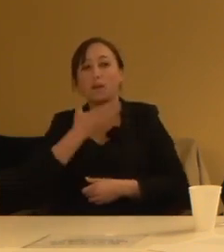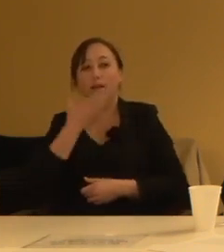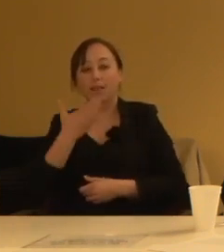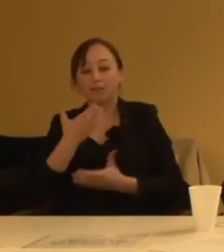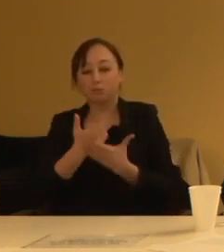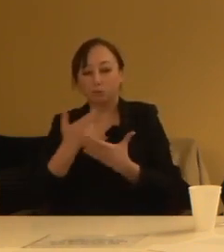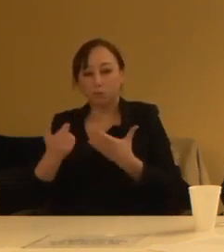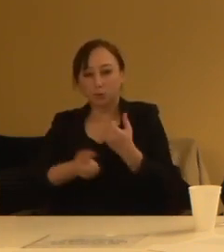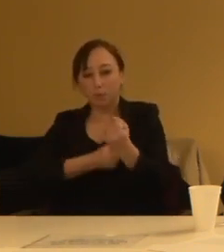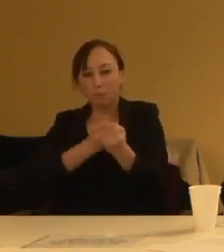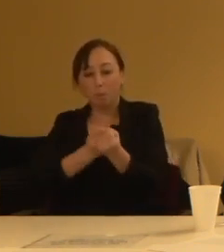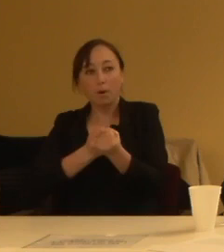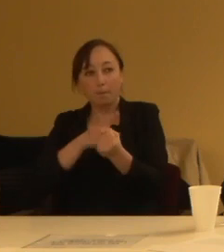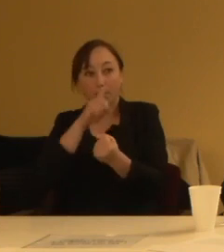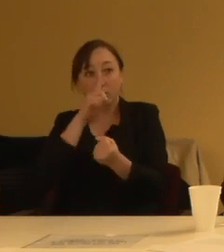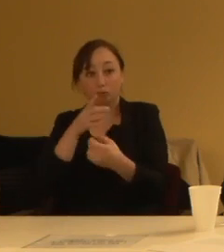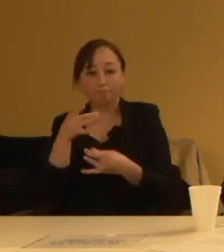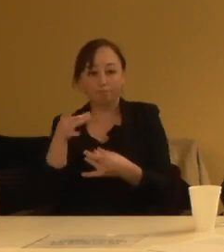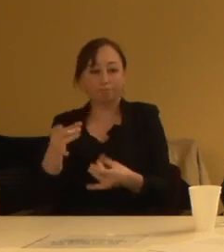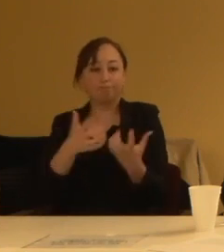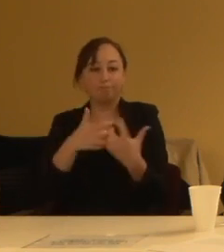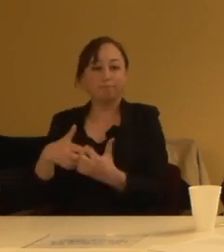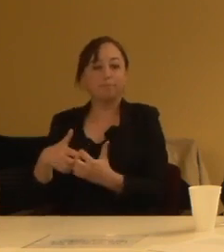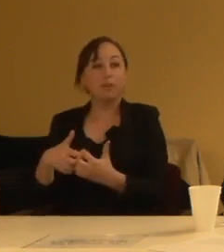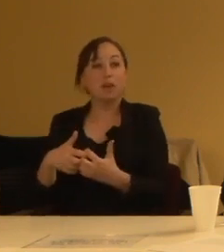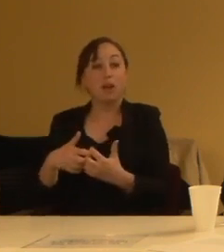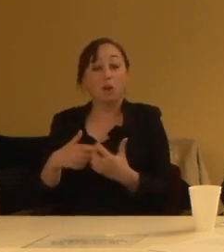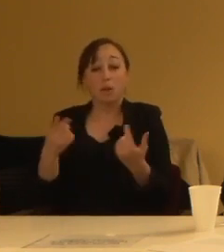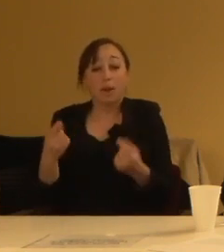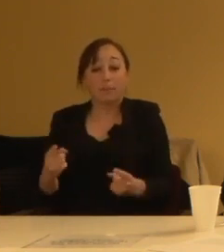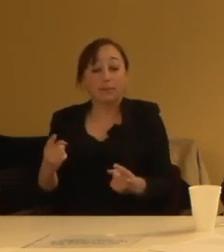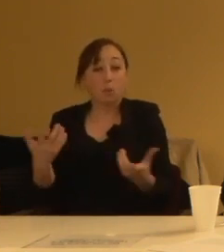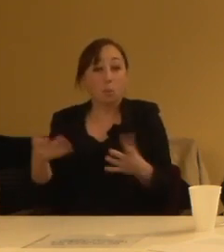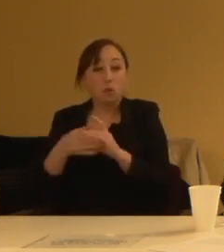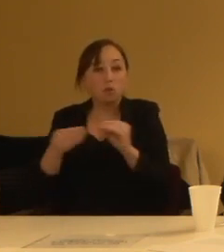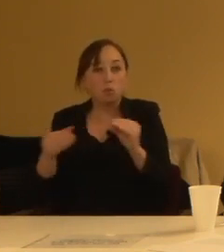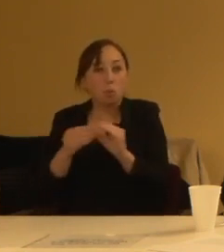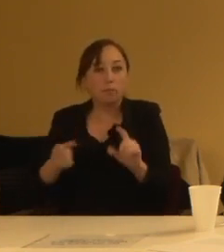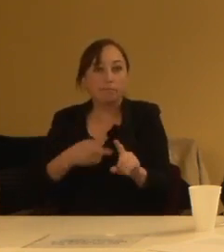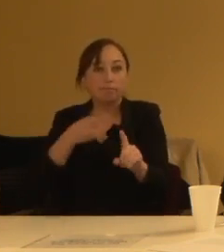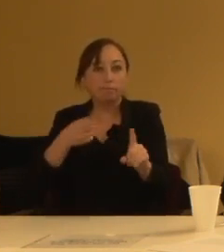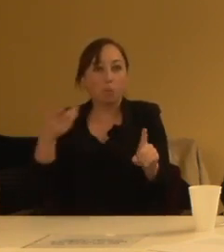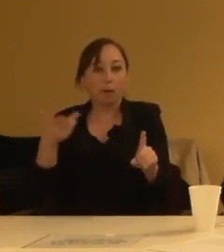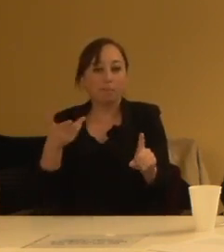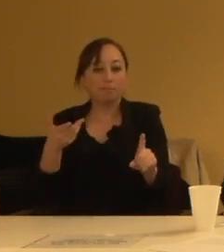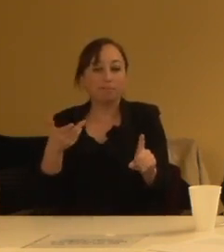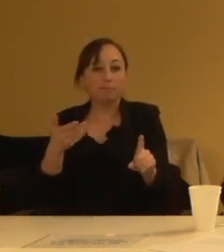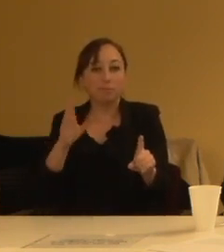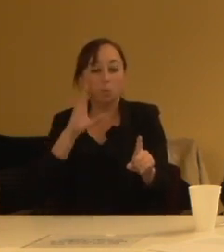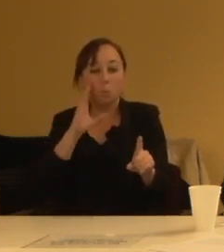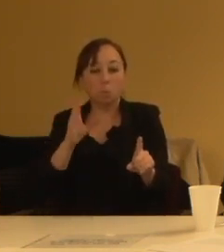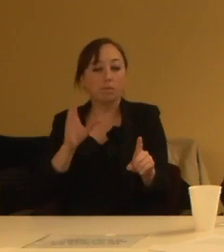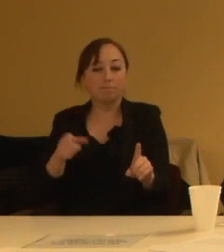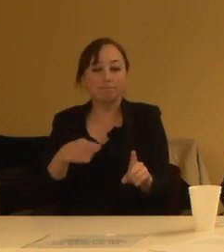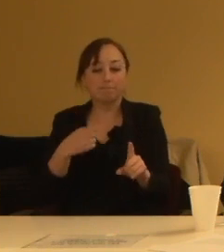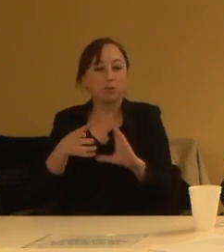it well, because what story are you gonna get? You're gonna get a story of duress,